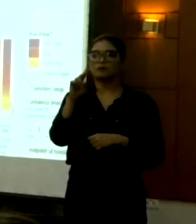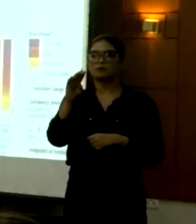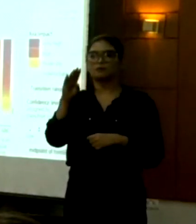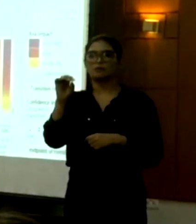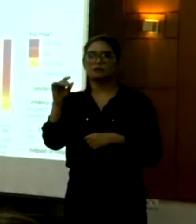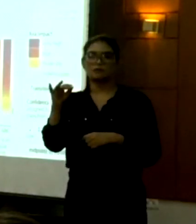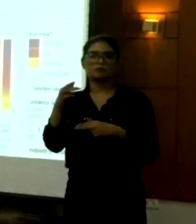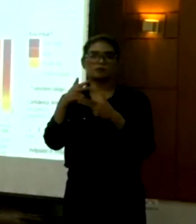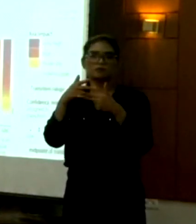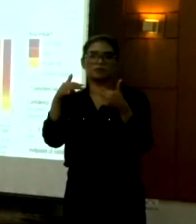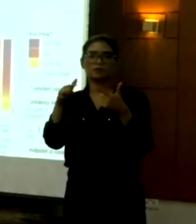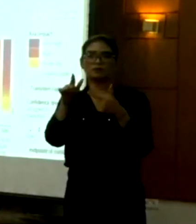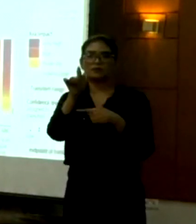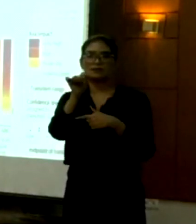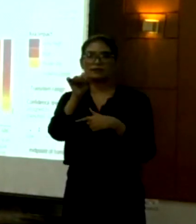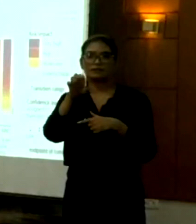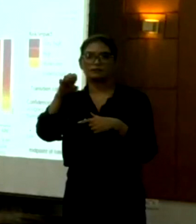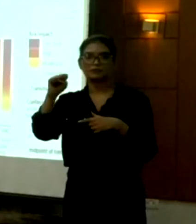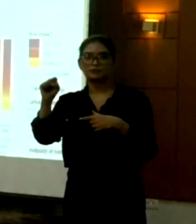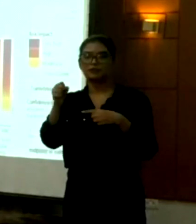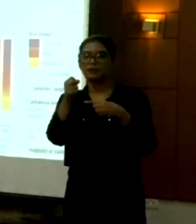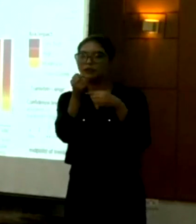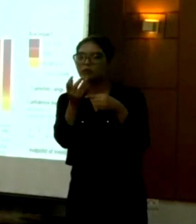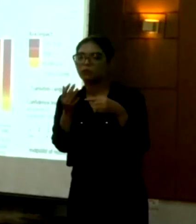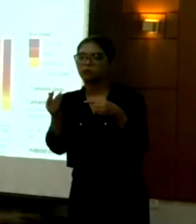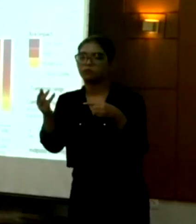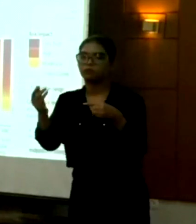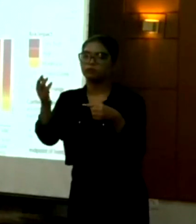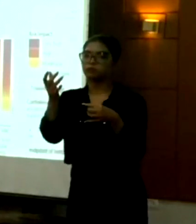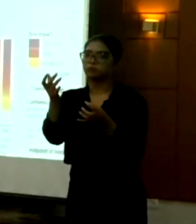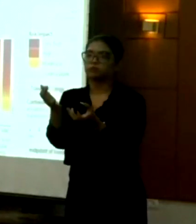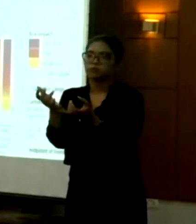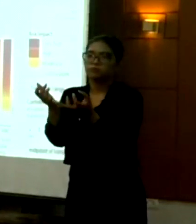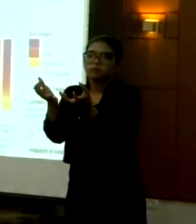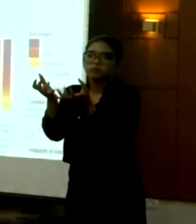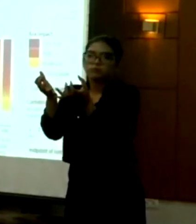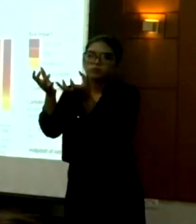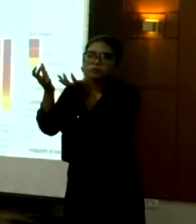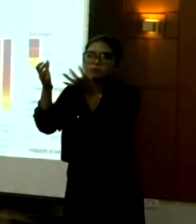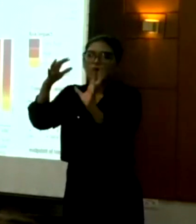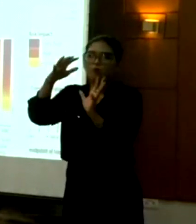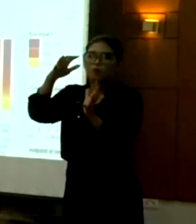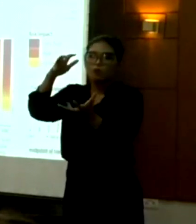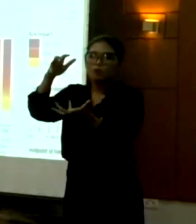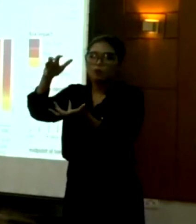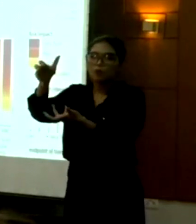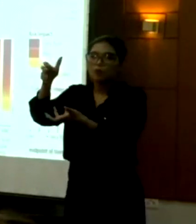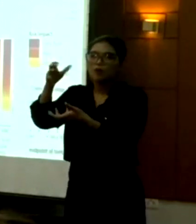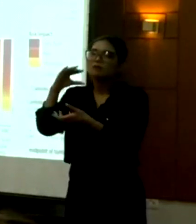the much higher emissions scenario means much greater global warming and then what That's the message here